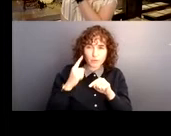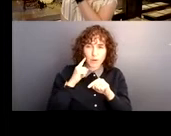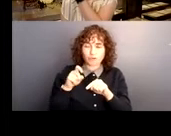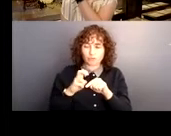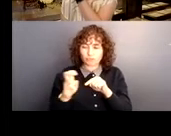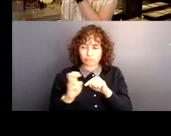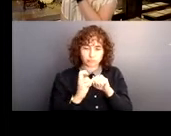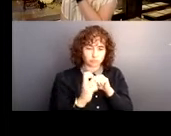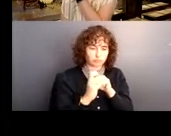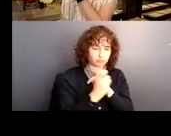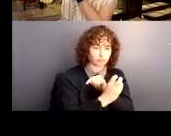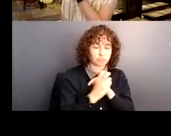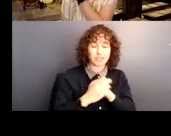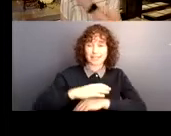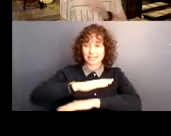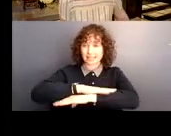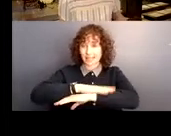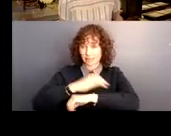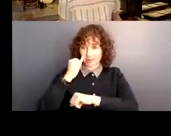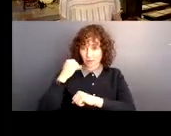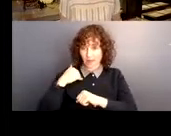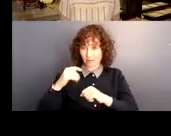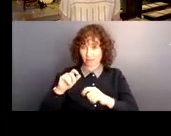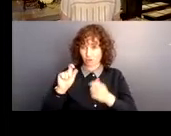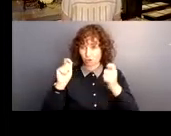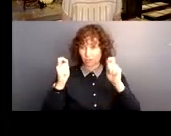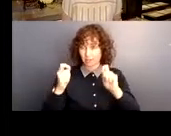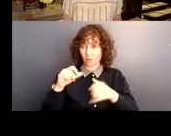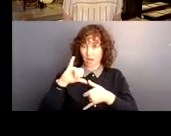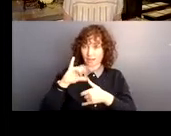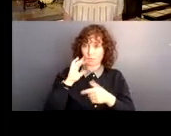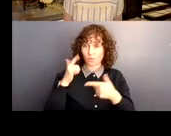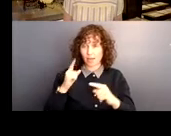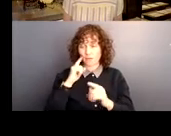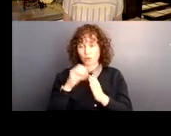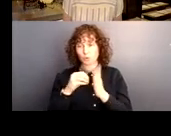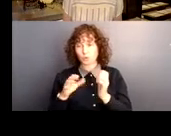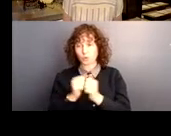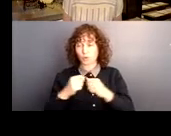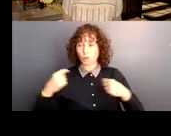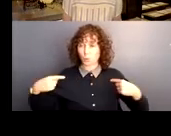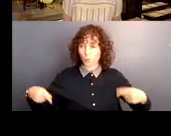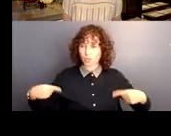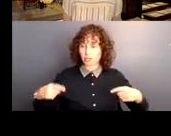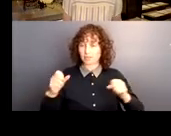Tables with adjusted heights allow for students with wheelchairs to comfortably fit under